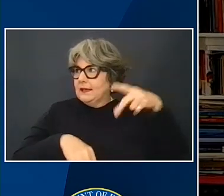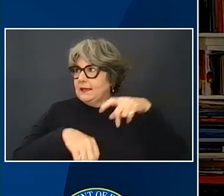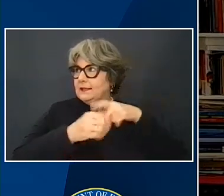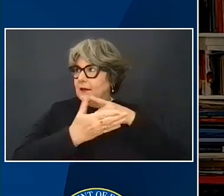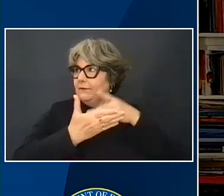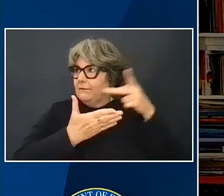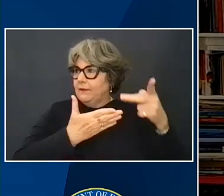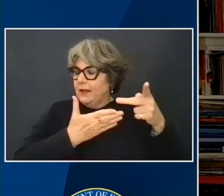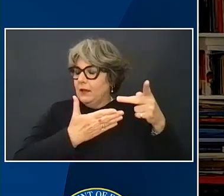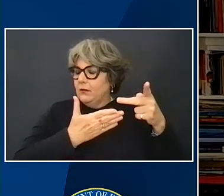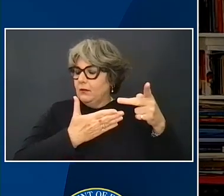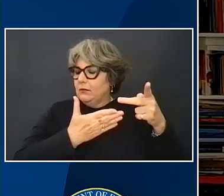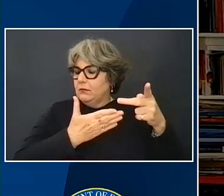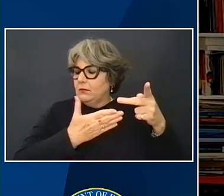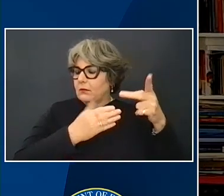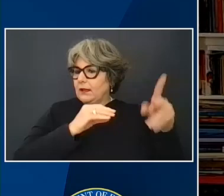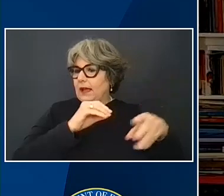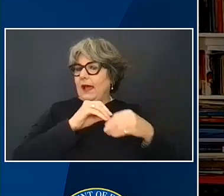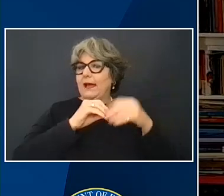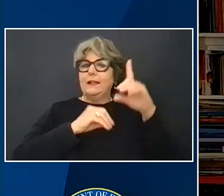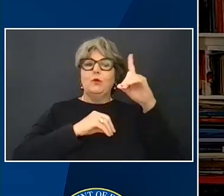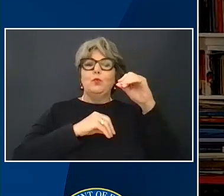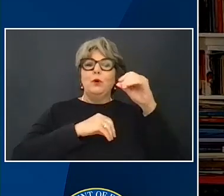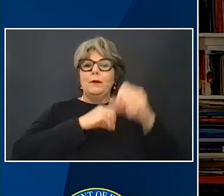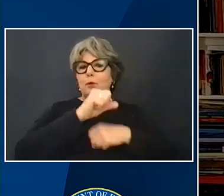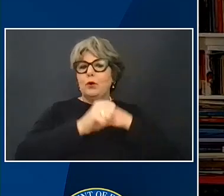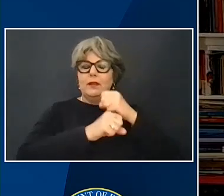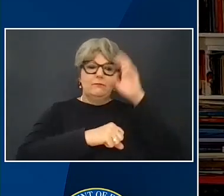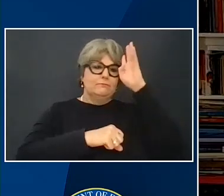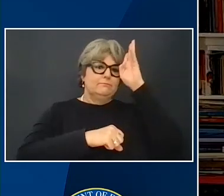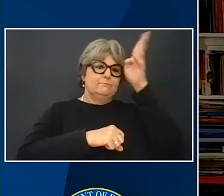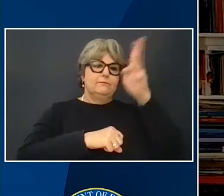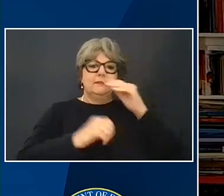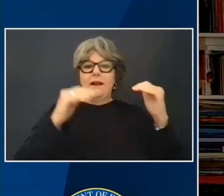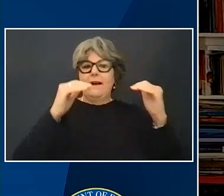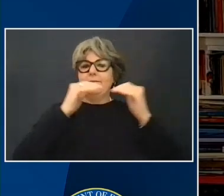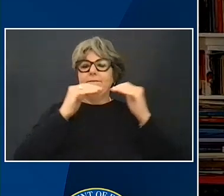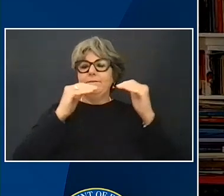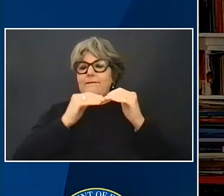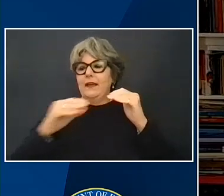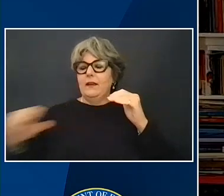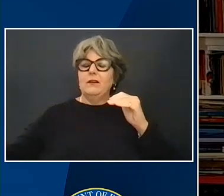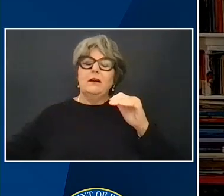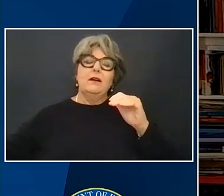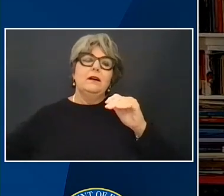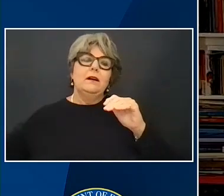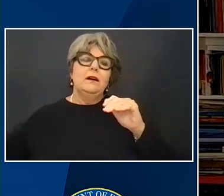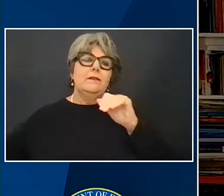an extra year is an arbitrary and unfair treatment of that non-compliant program.